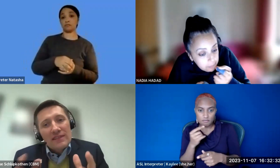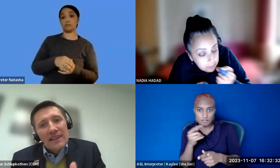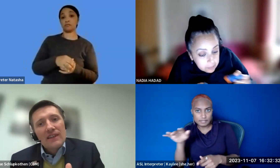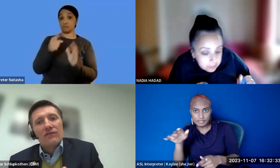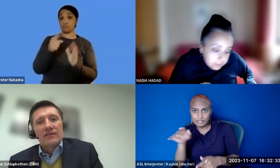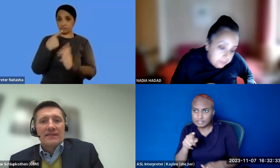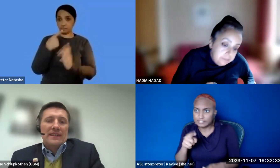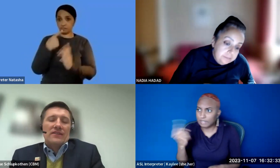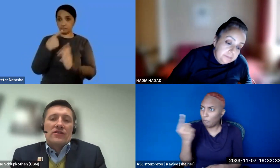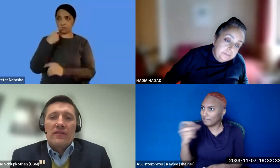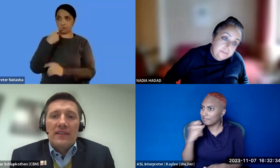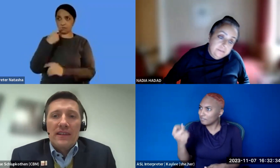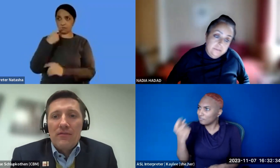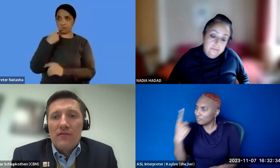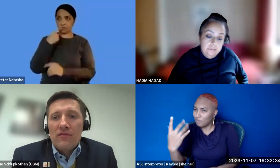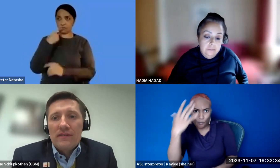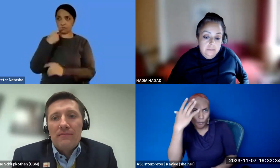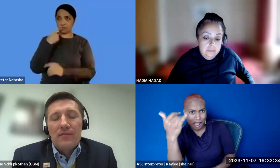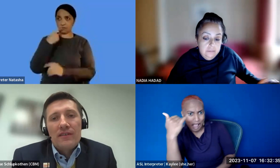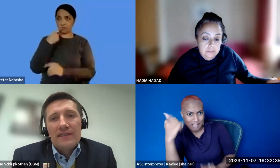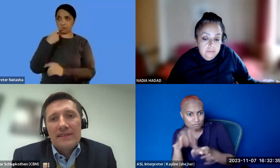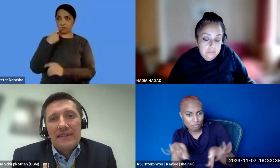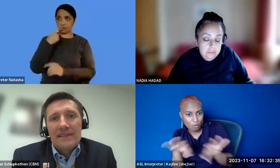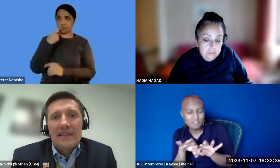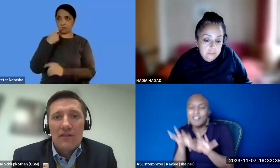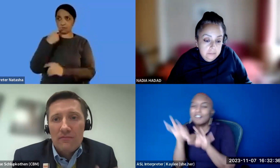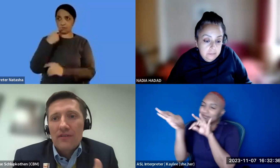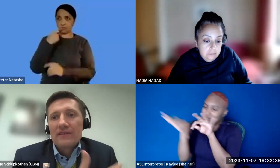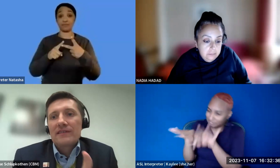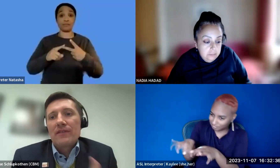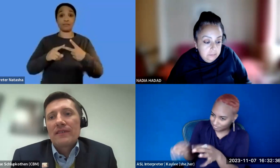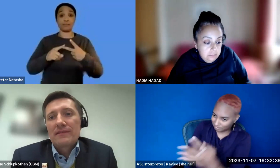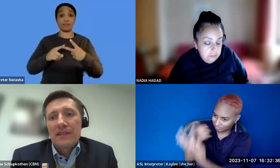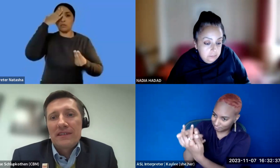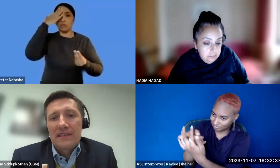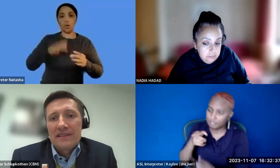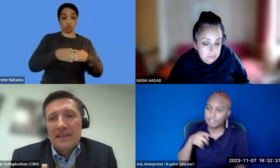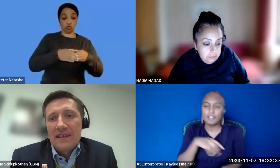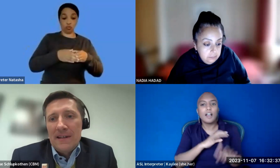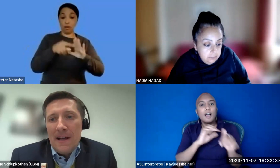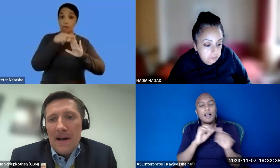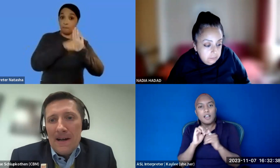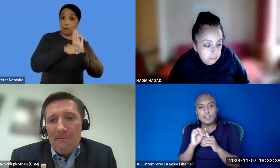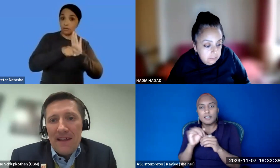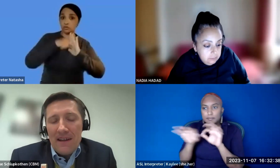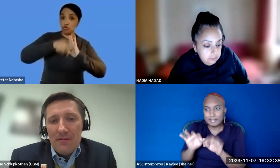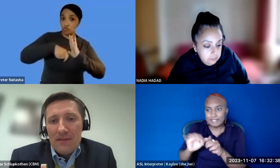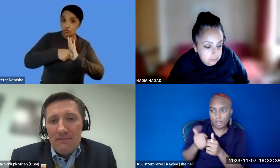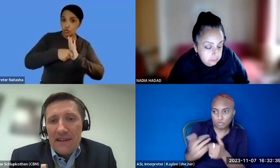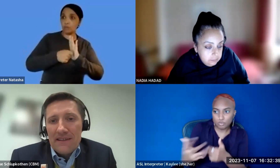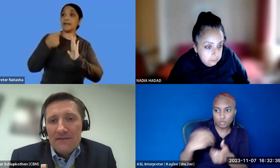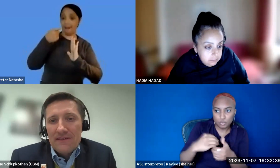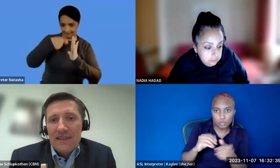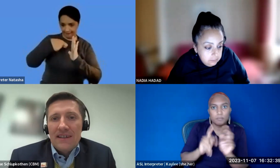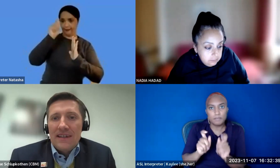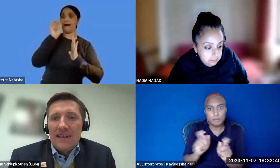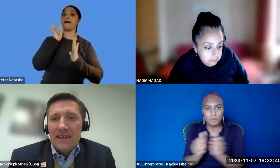How stakeholders can ensure that programs and processes include Persons with Disabilities and their perspectives